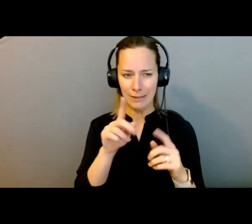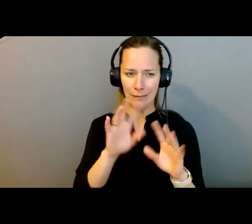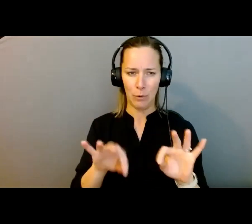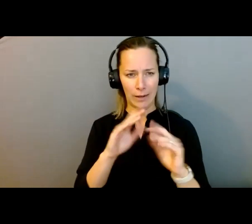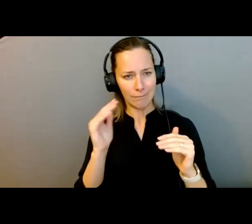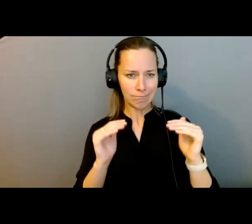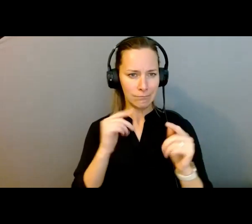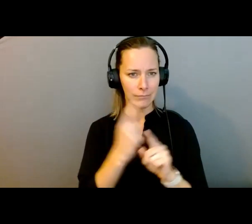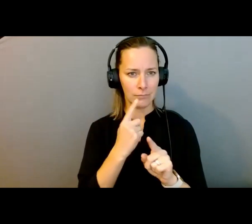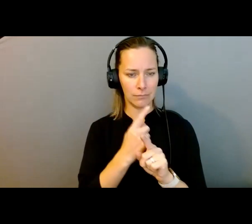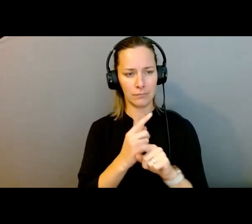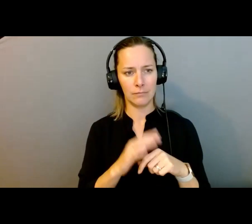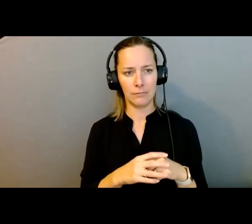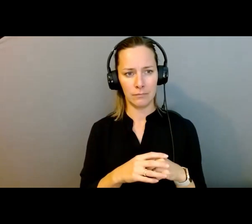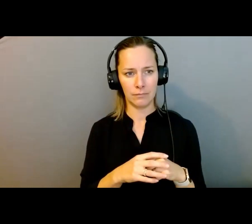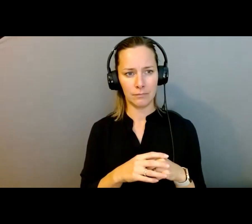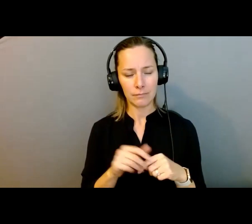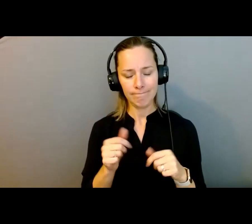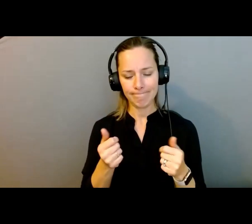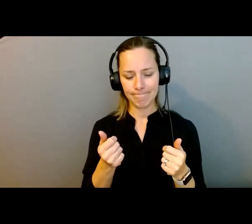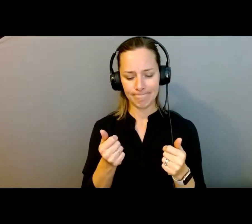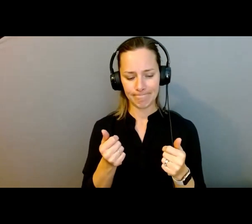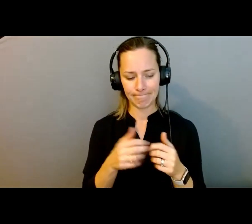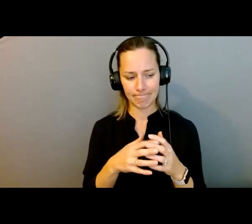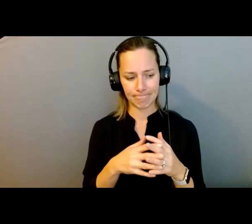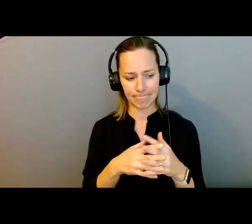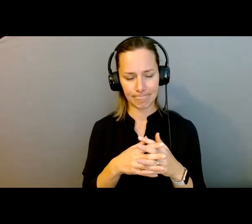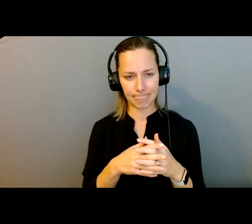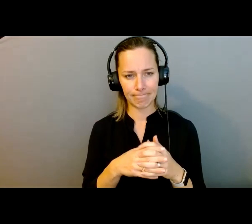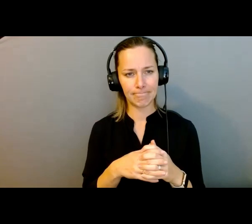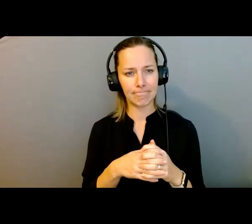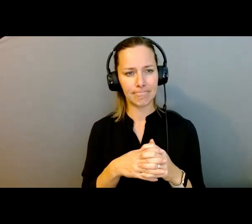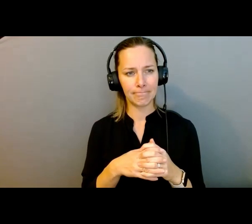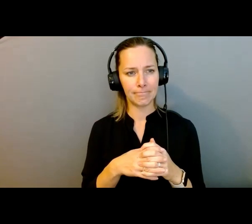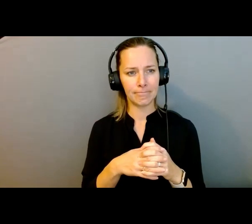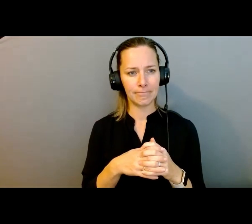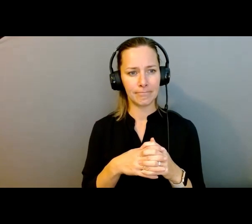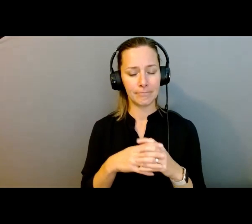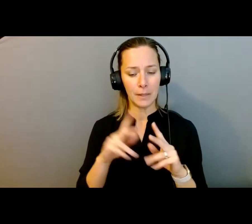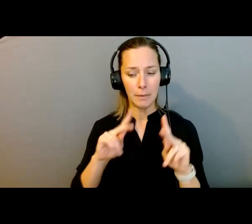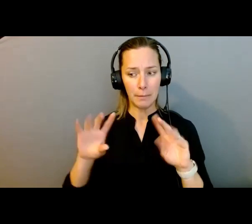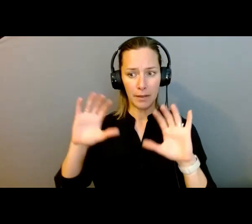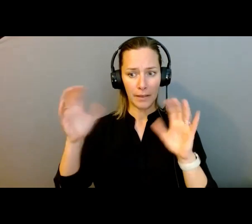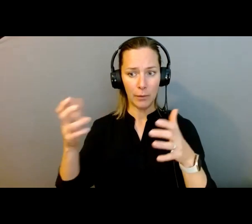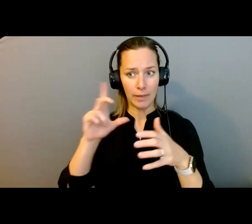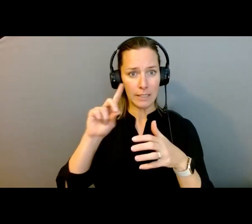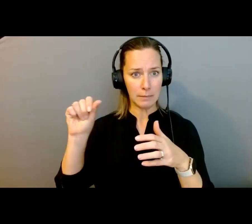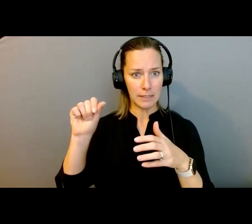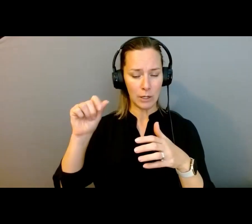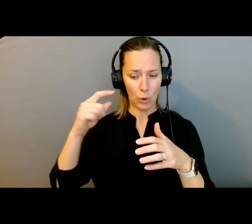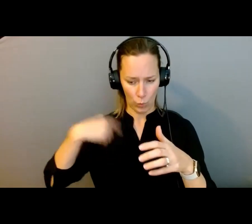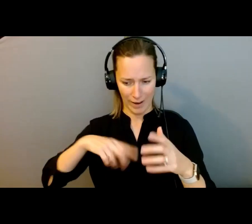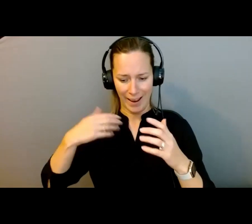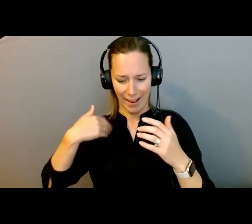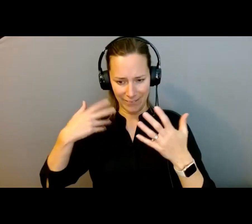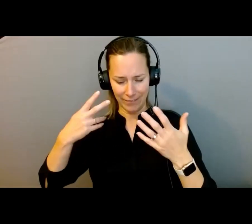people to say that people with disabilities have an analysis of our own experience and a knowledge